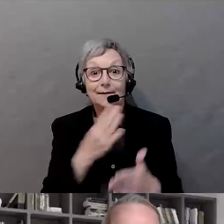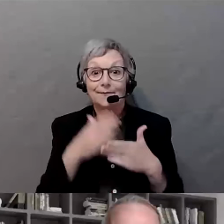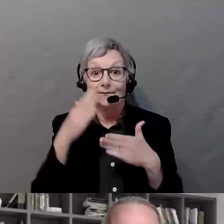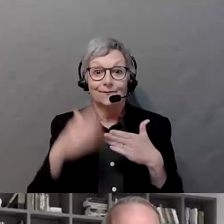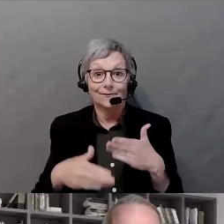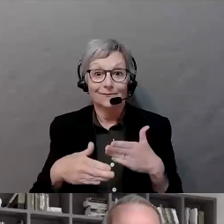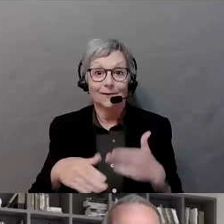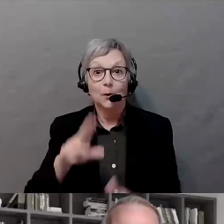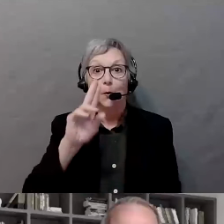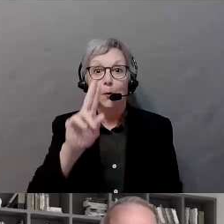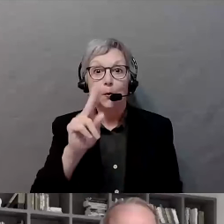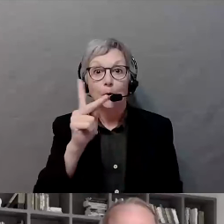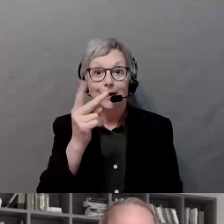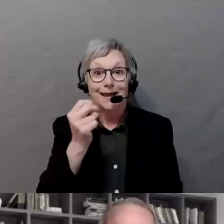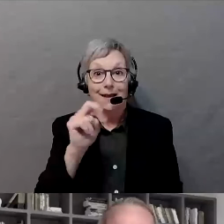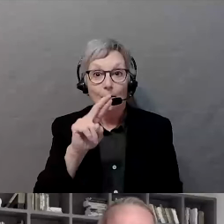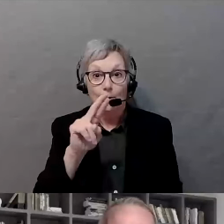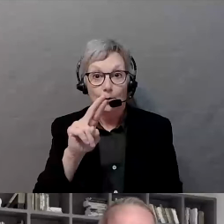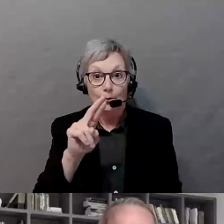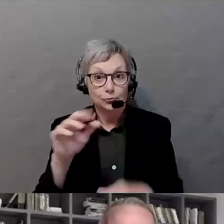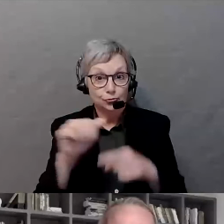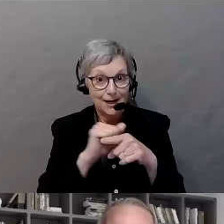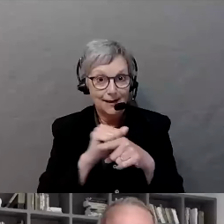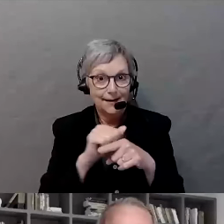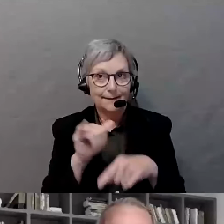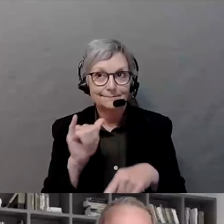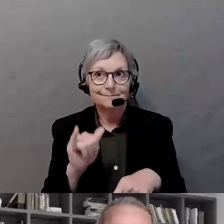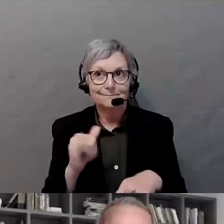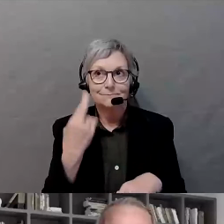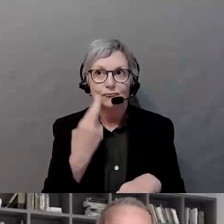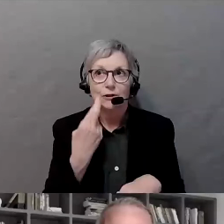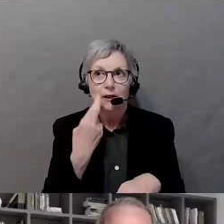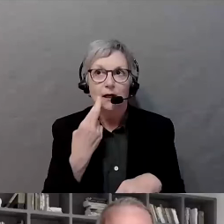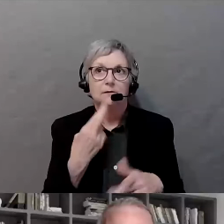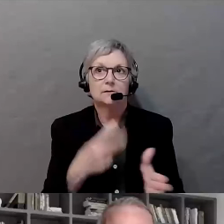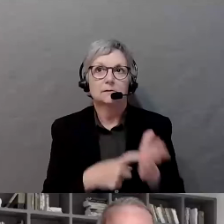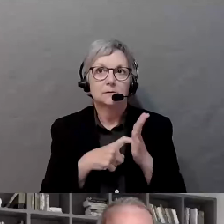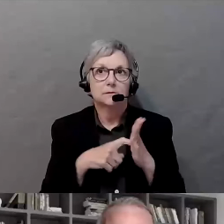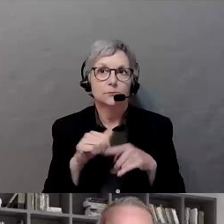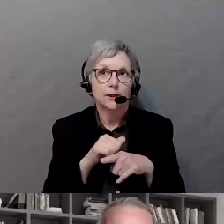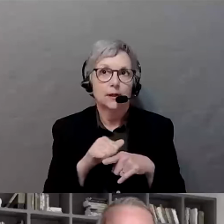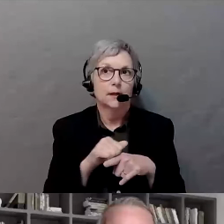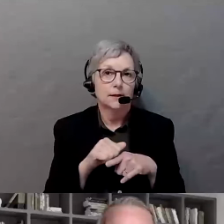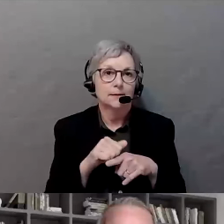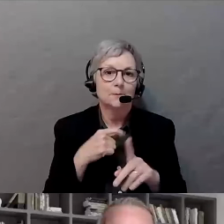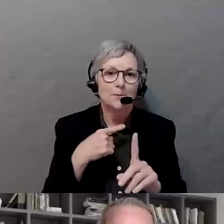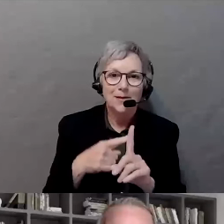THEY UNDERSTAND THAT AND THEY LOOK AT INDIVIDUALS WITH MORE